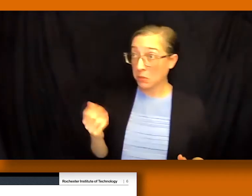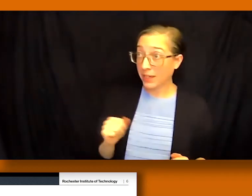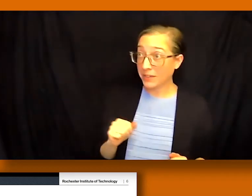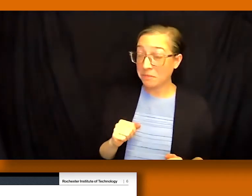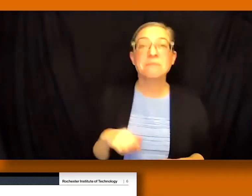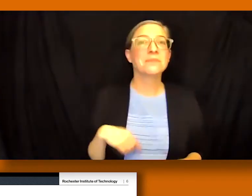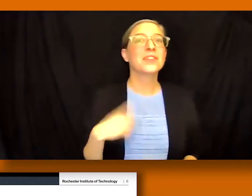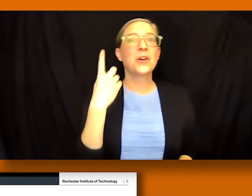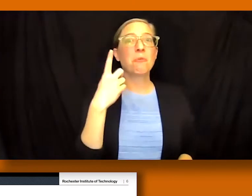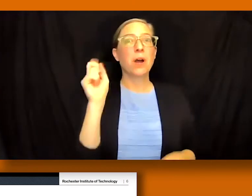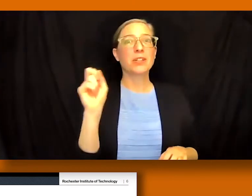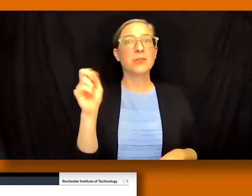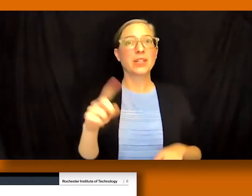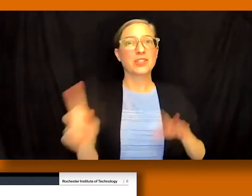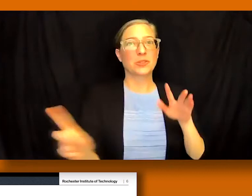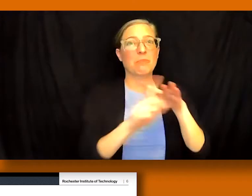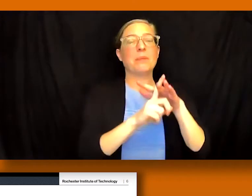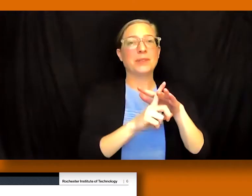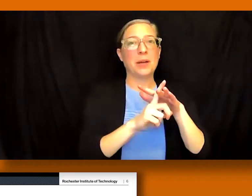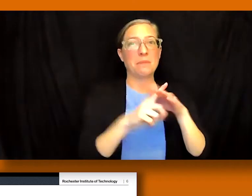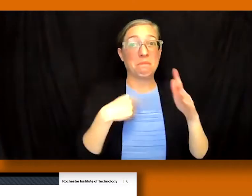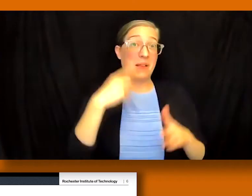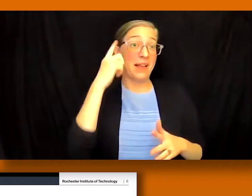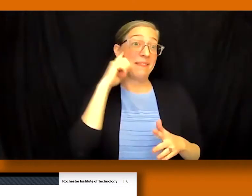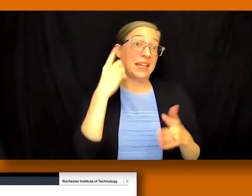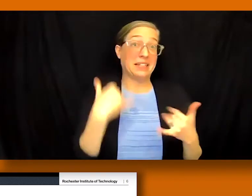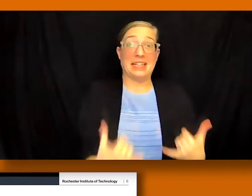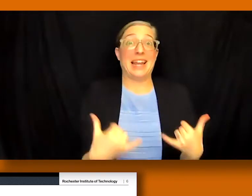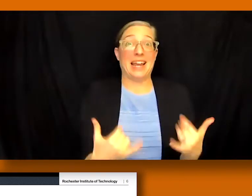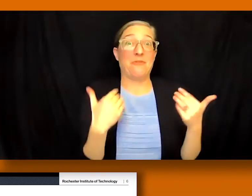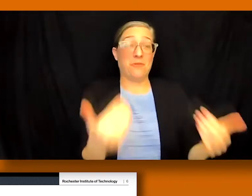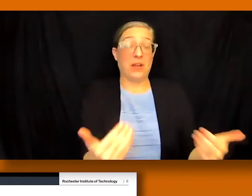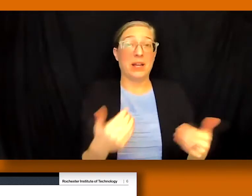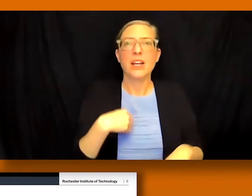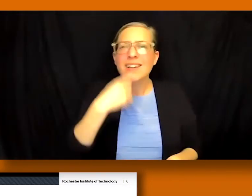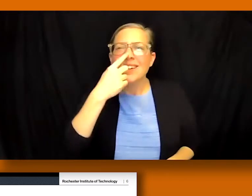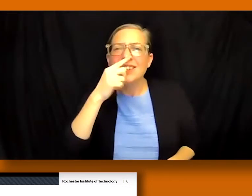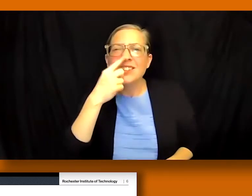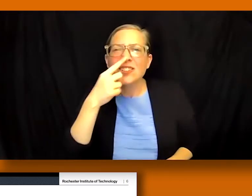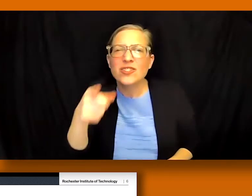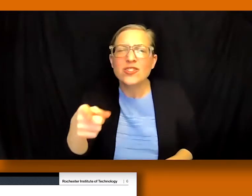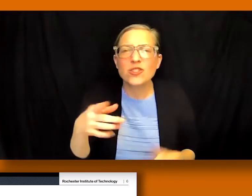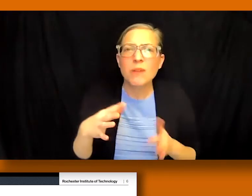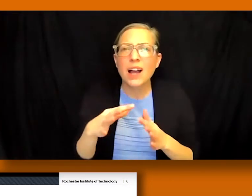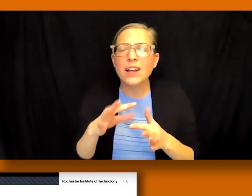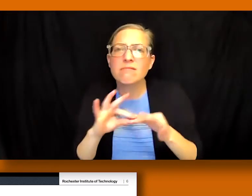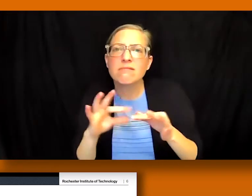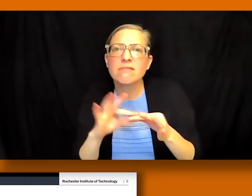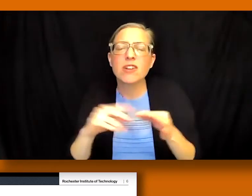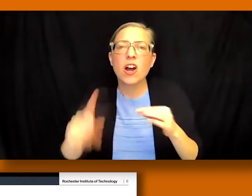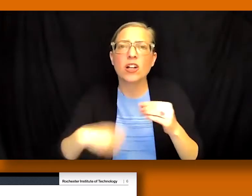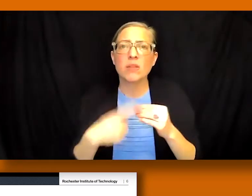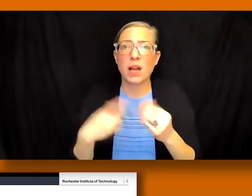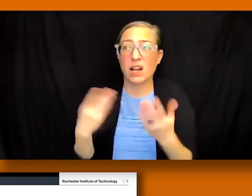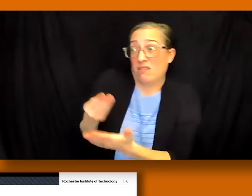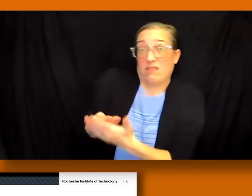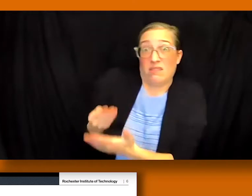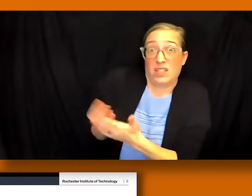that I think is appropriate to take now while we're on this topic. Can you talk a little bit about how to obtain the salary information